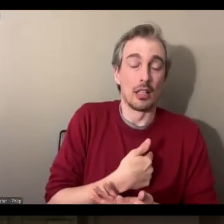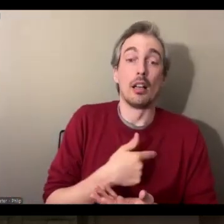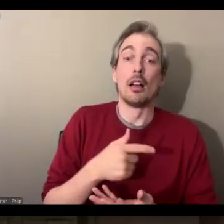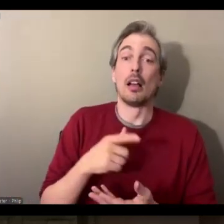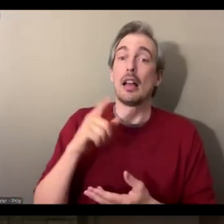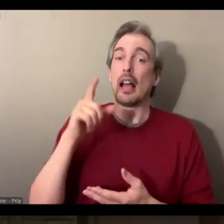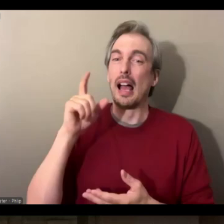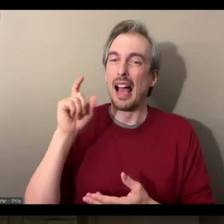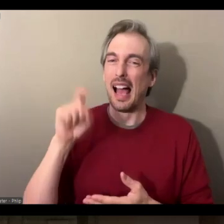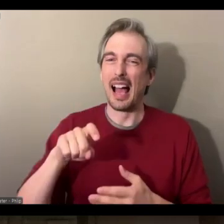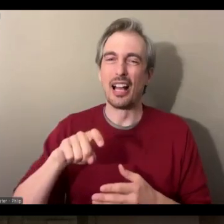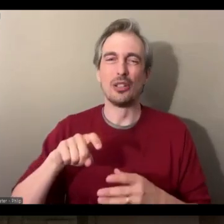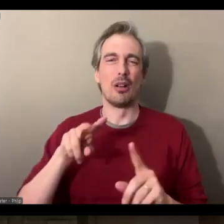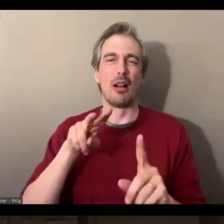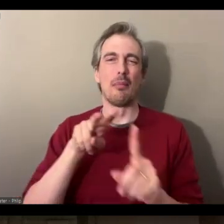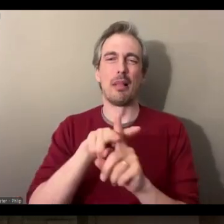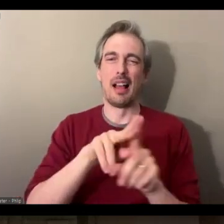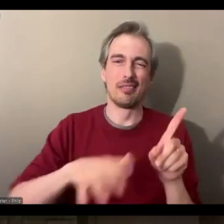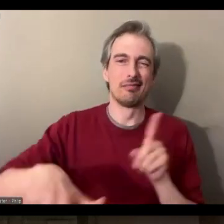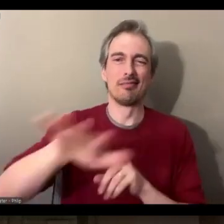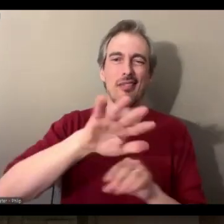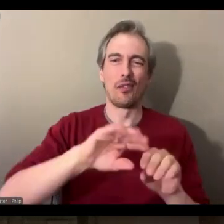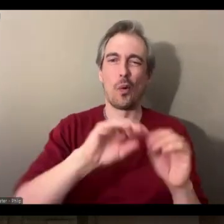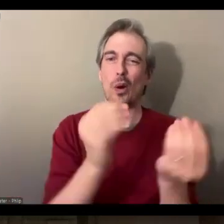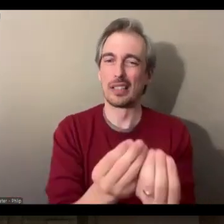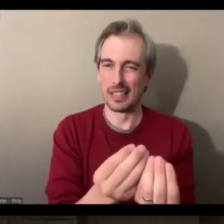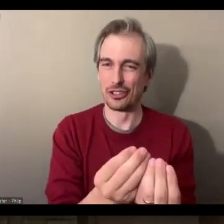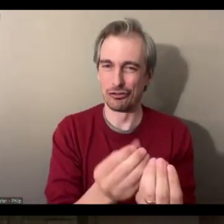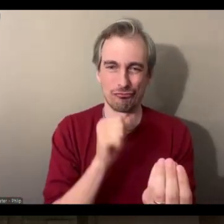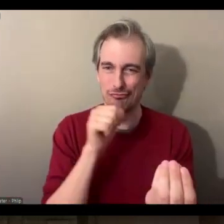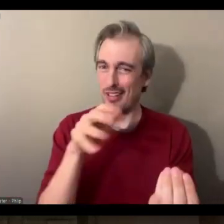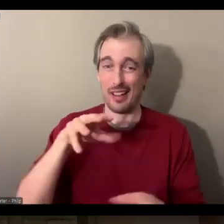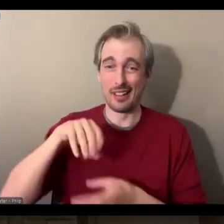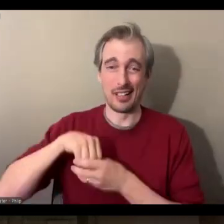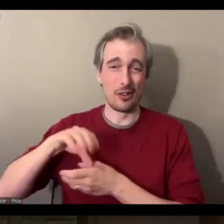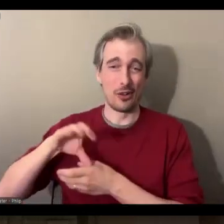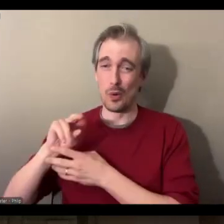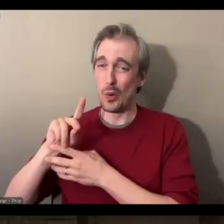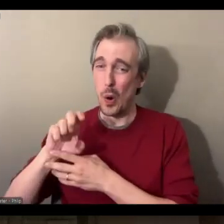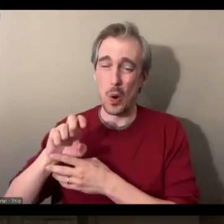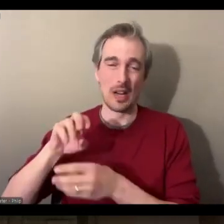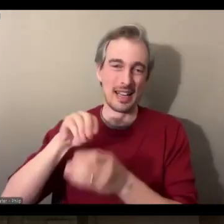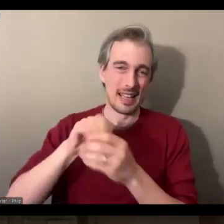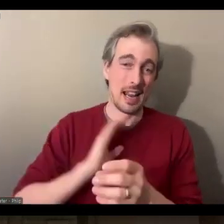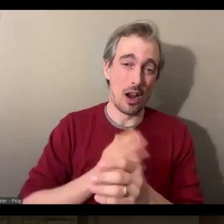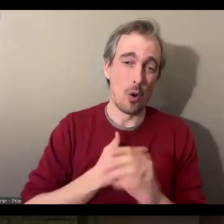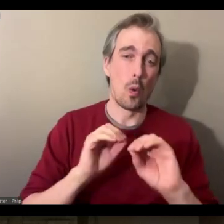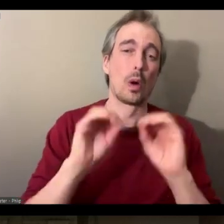we got back to the beginning, as I was describing, planning the website project. Because ultimately,